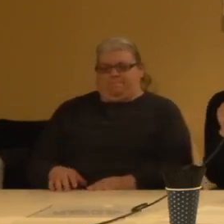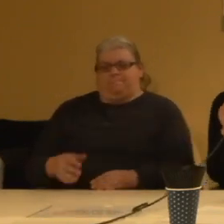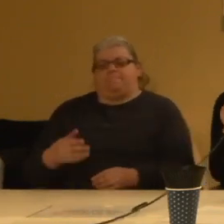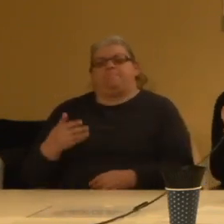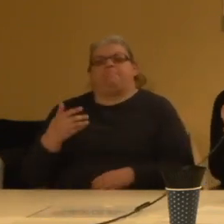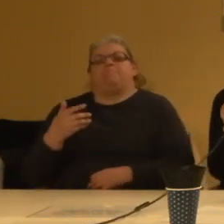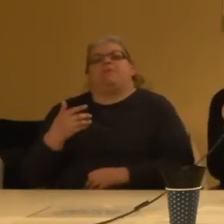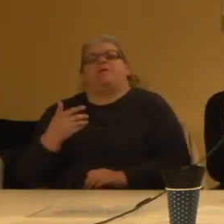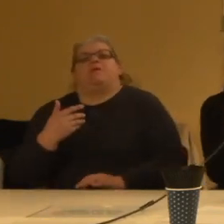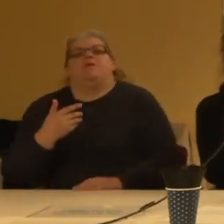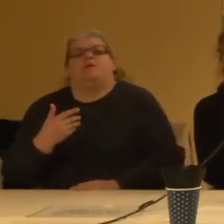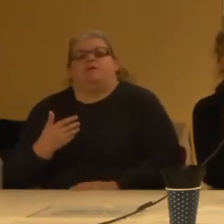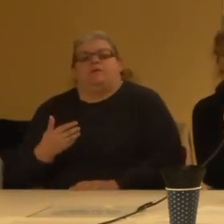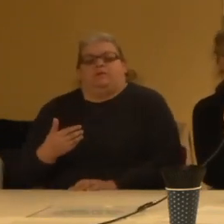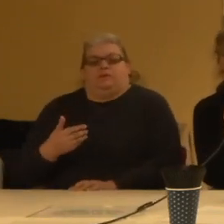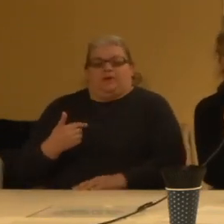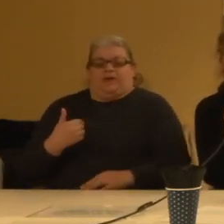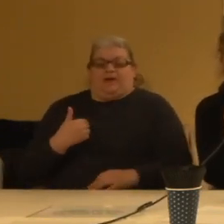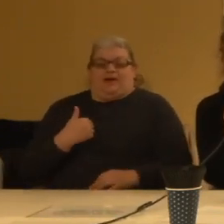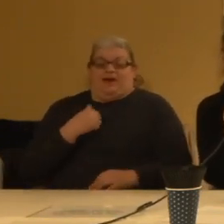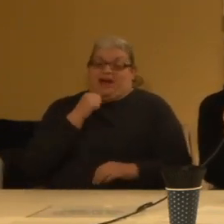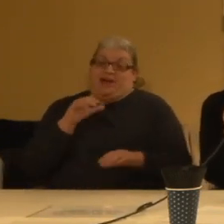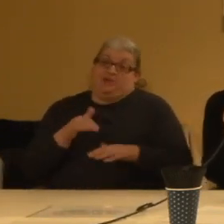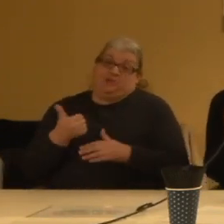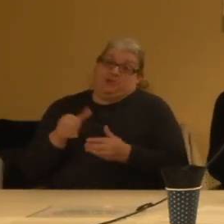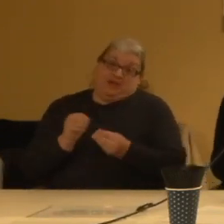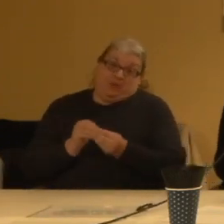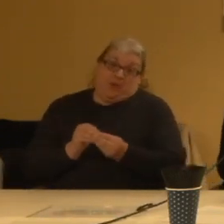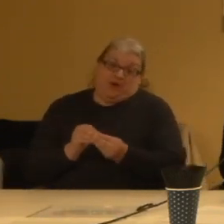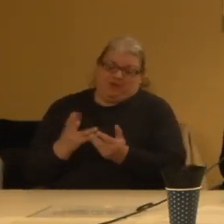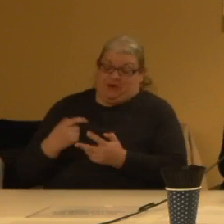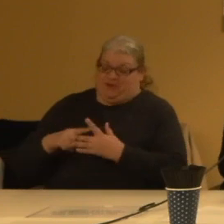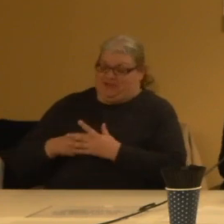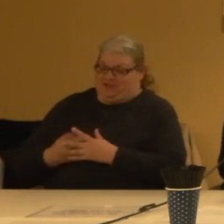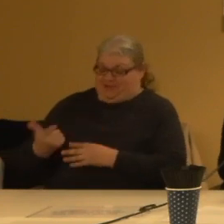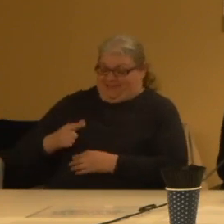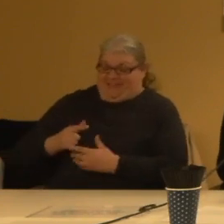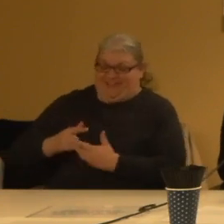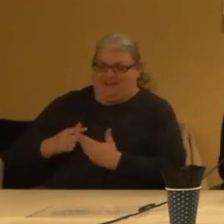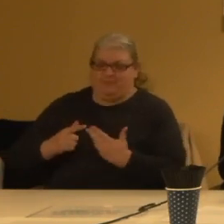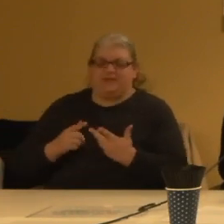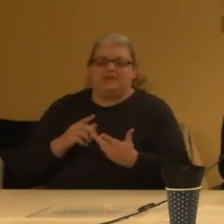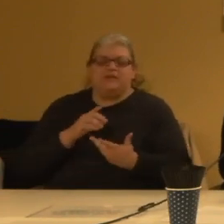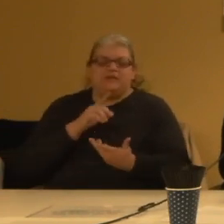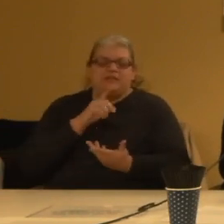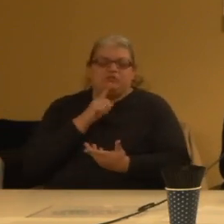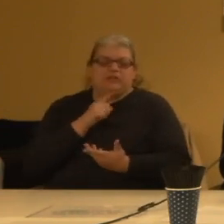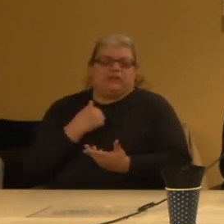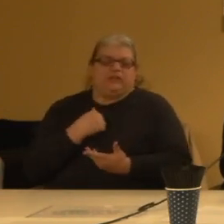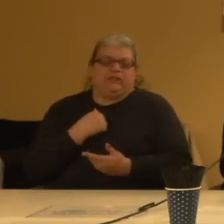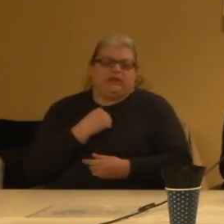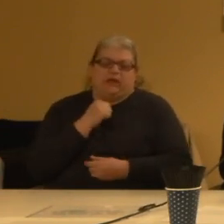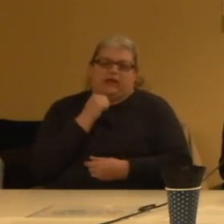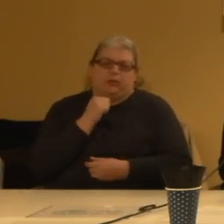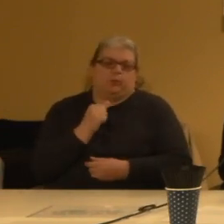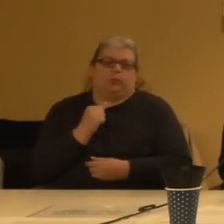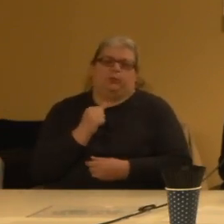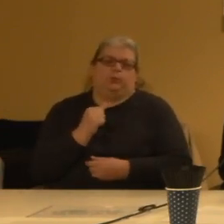So I wanted to start, because I don't do it anymore, and I really won't be a dramaturge for an institution anymore.